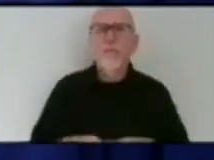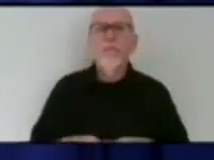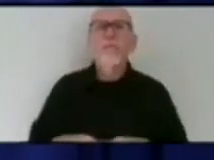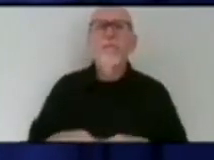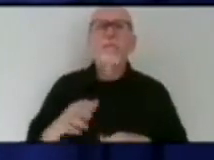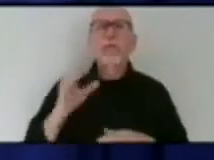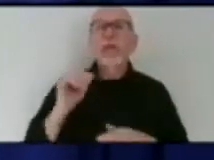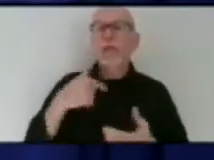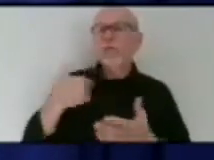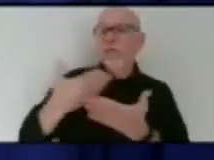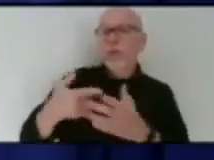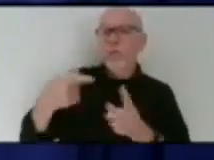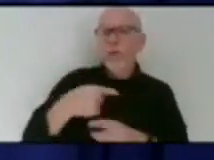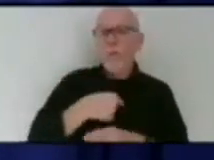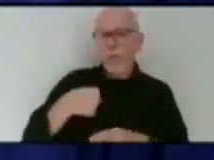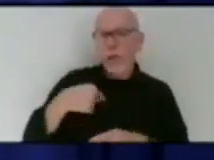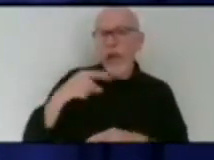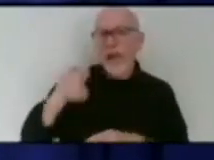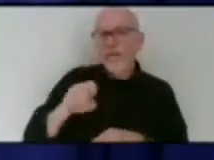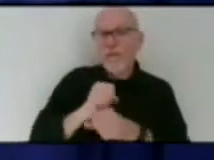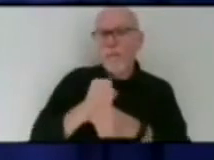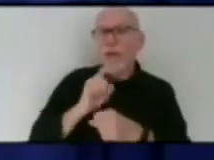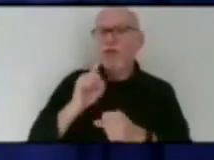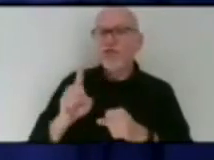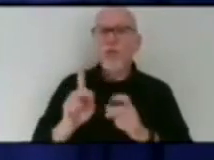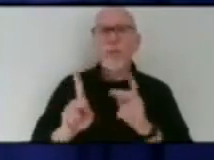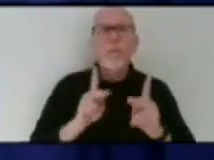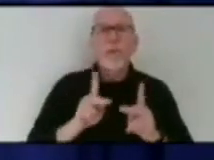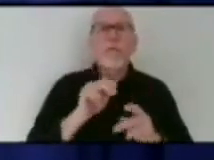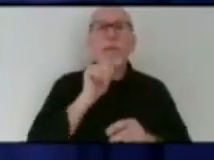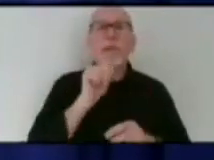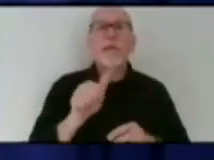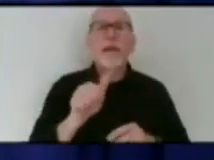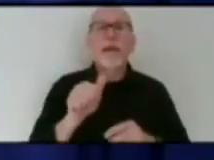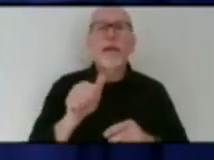where we needed to make sure people didn't subscribe to the notion that